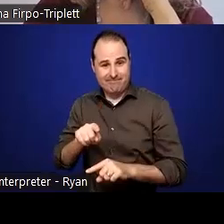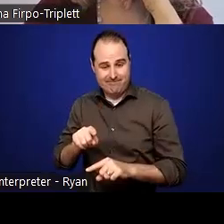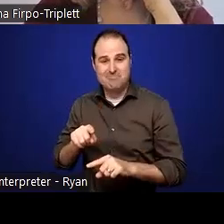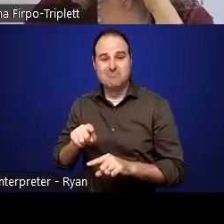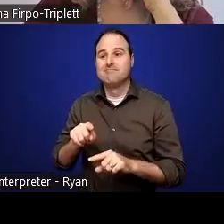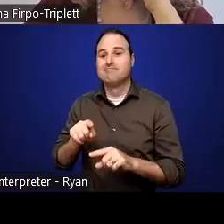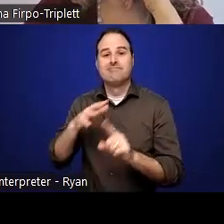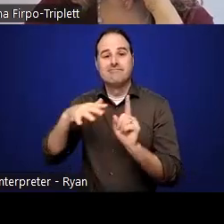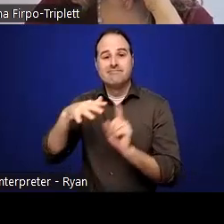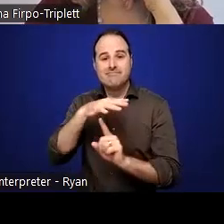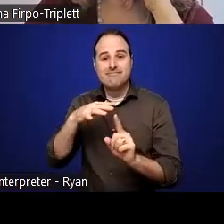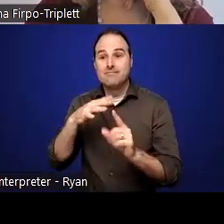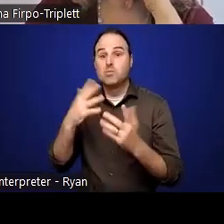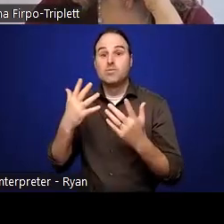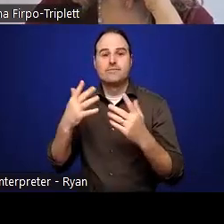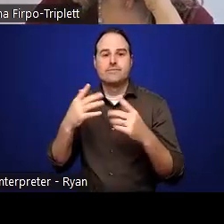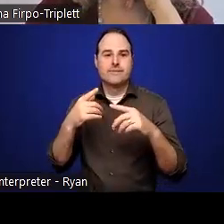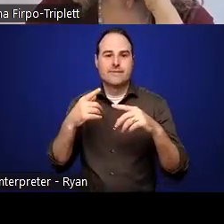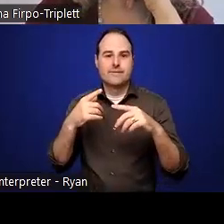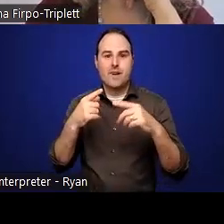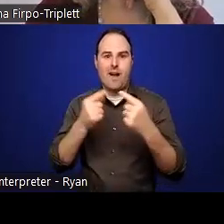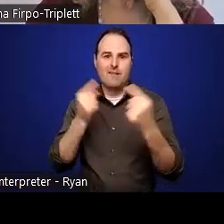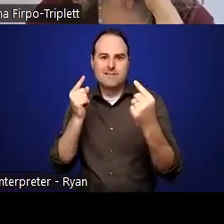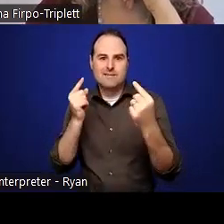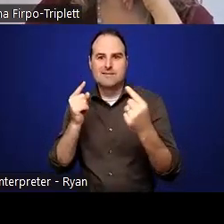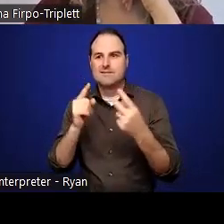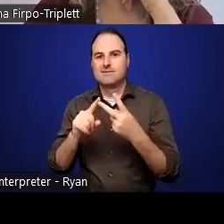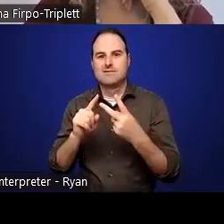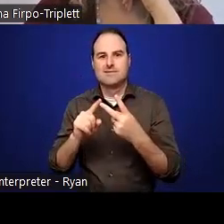navigating compromise and giving feedback, which were focused skills in the assigned